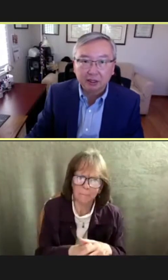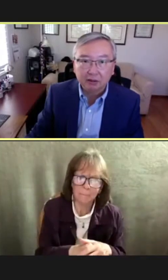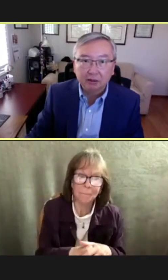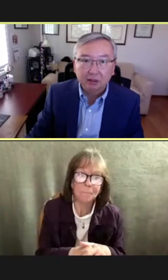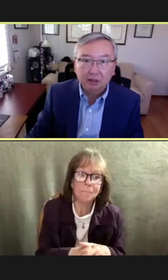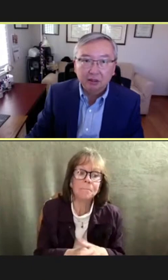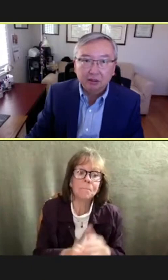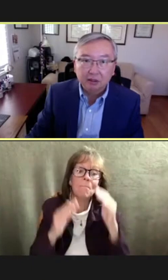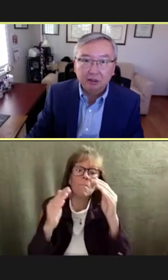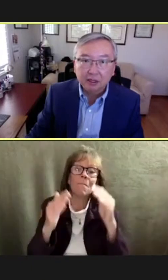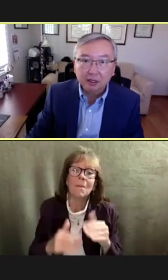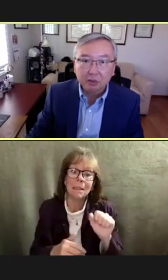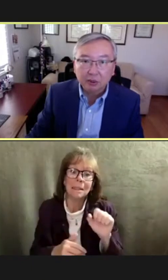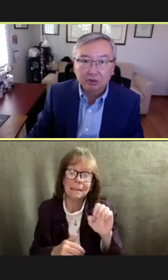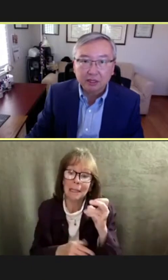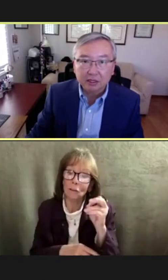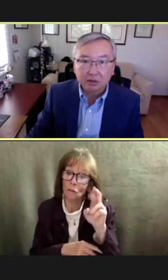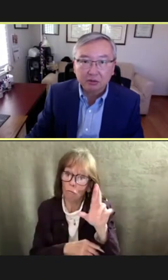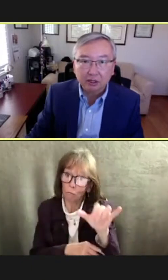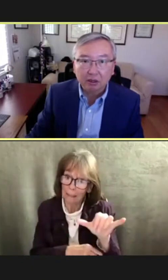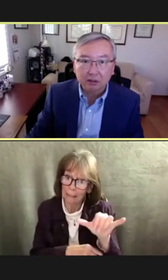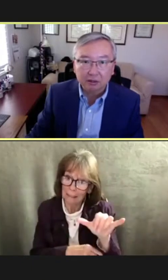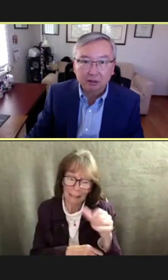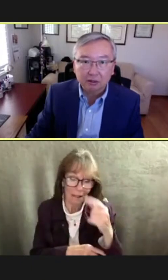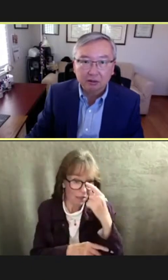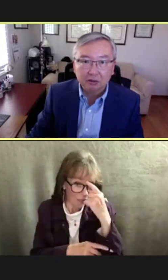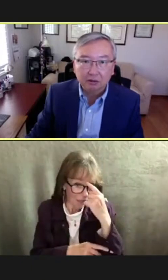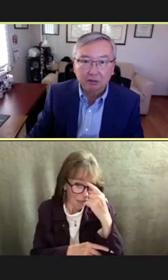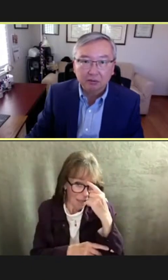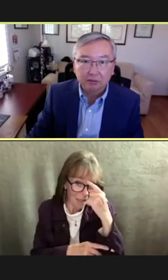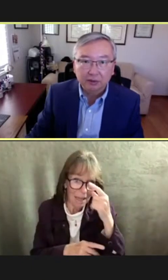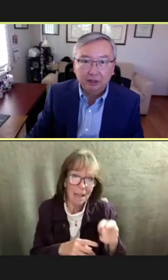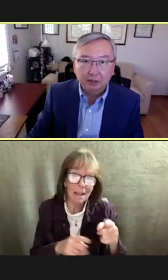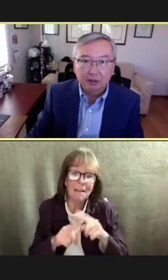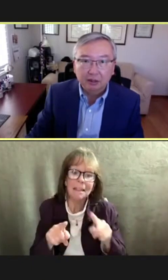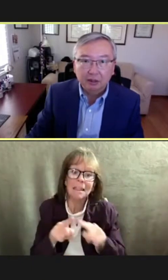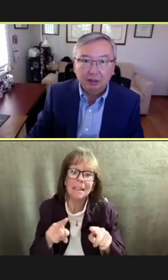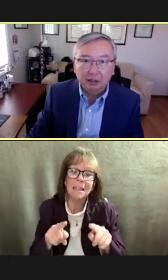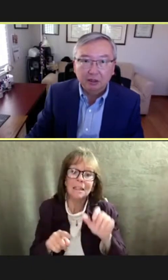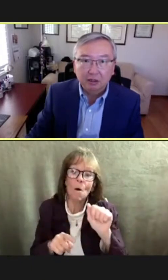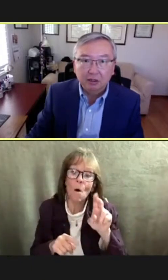thinking about sensory audits, thinking about